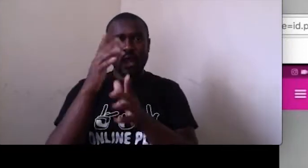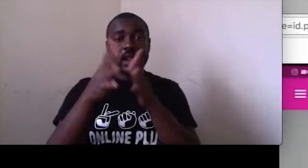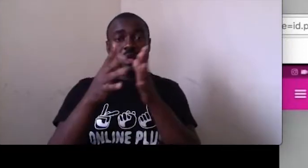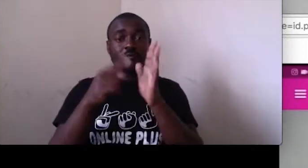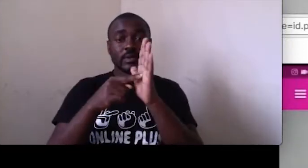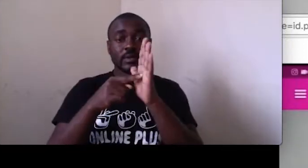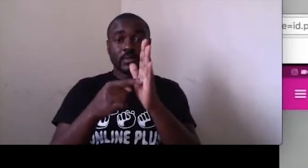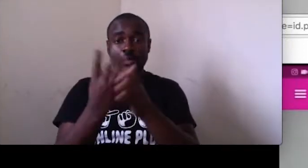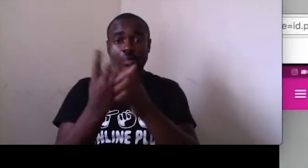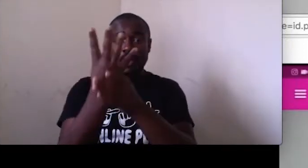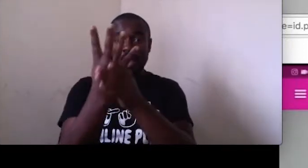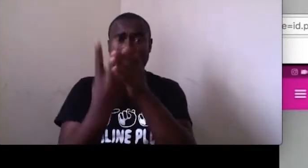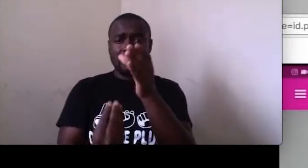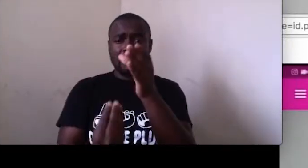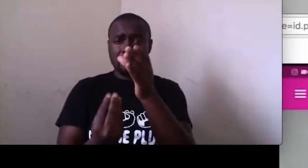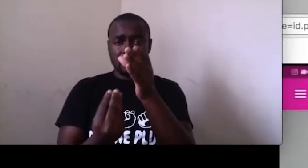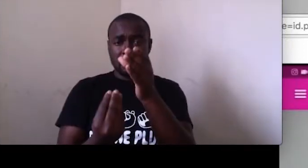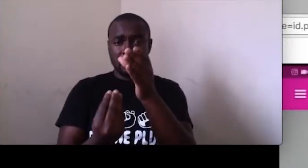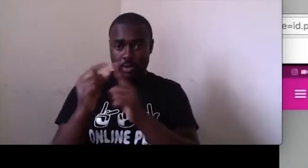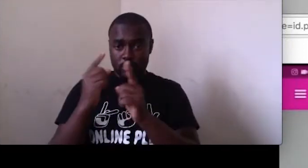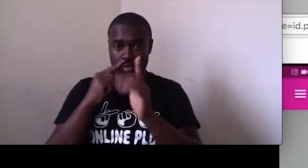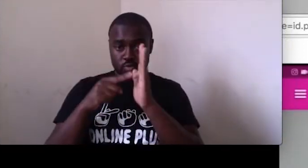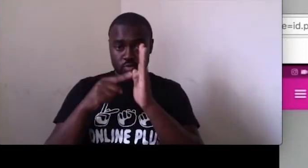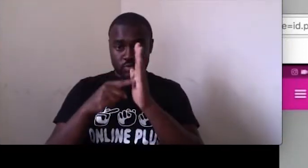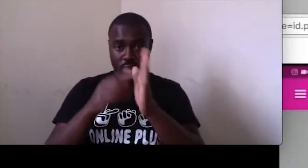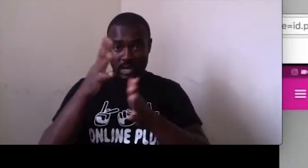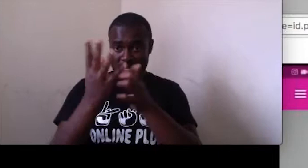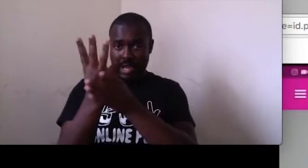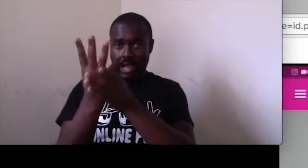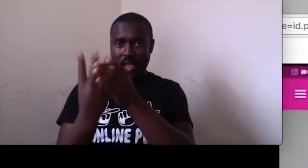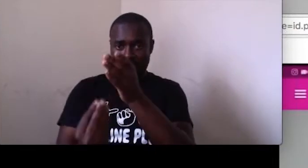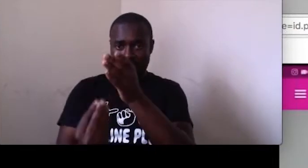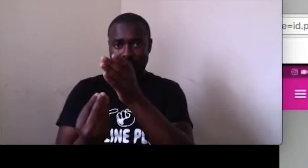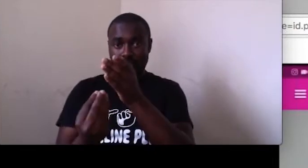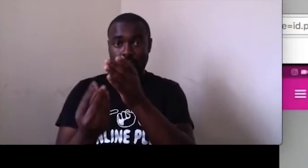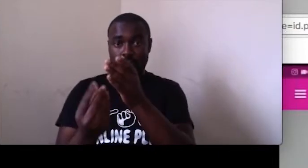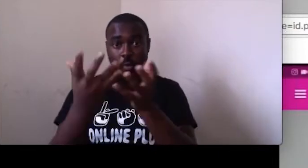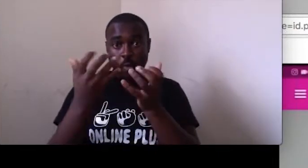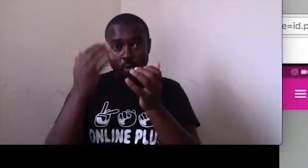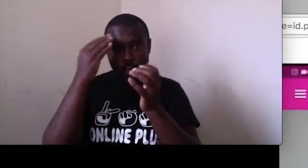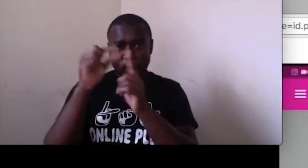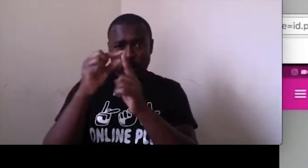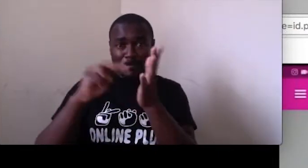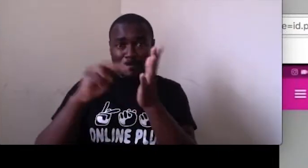These are the words that are used in sexual reproductive health terms like abortion